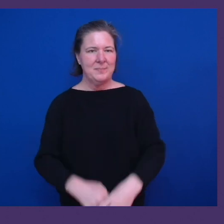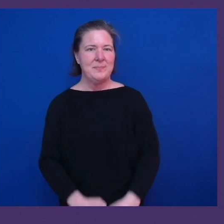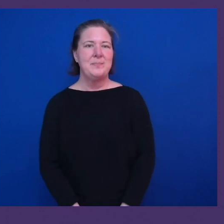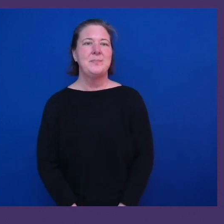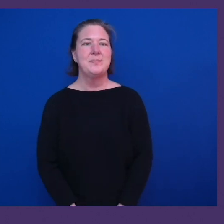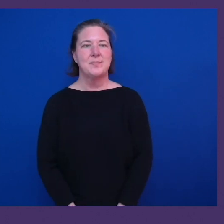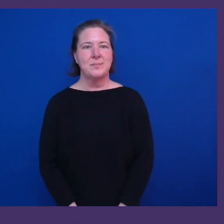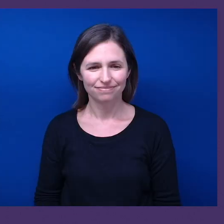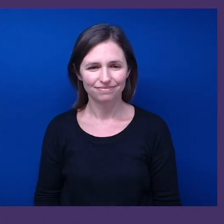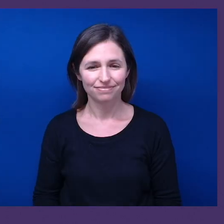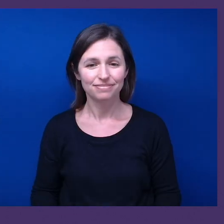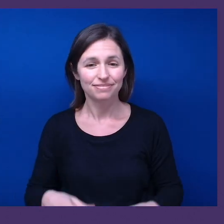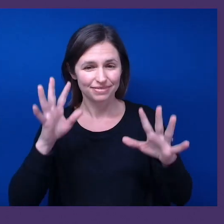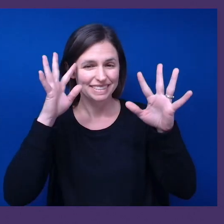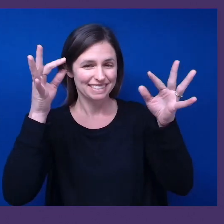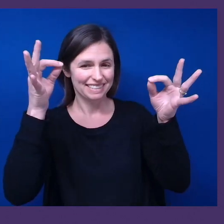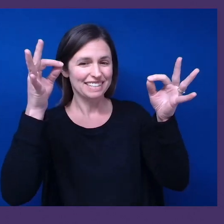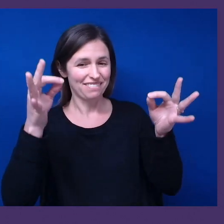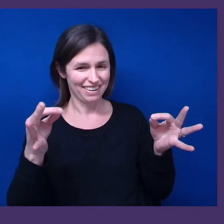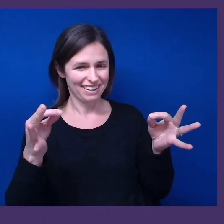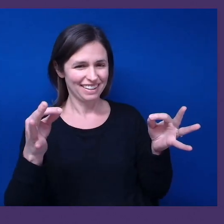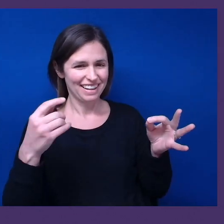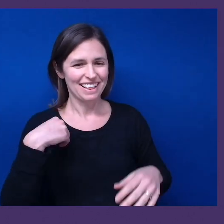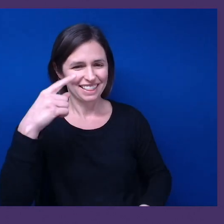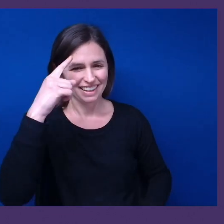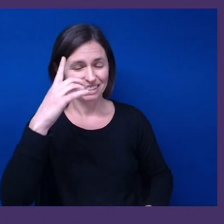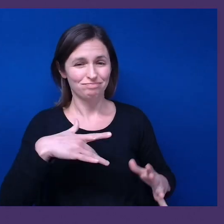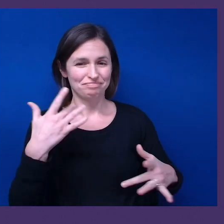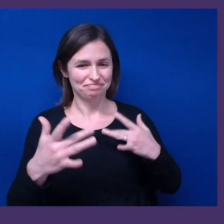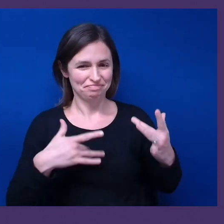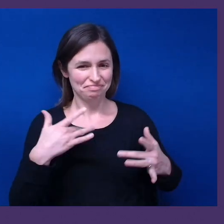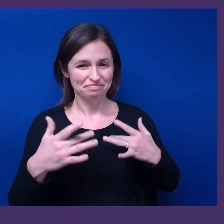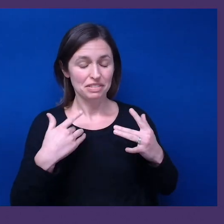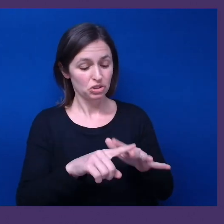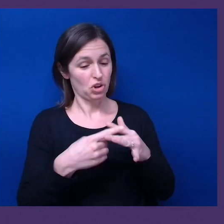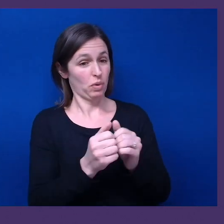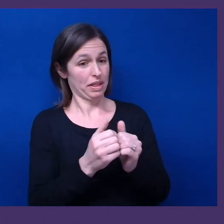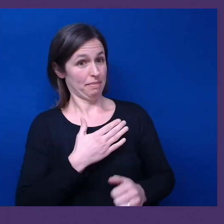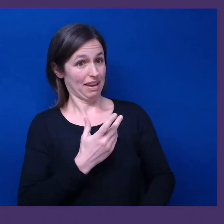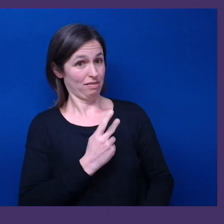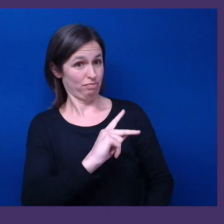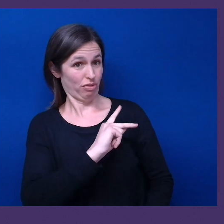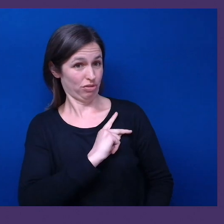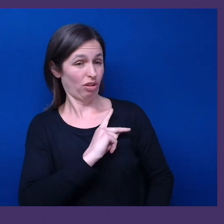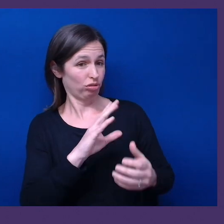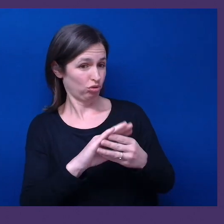And just to start with my own personal journey into this space, so roughly 10 years ago,